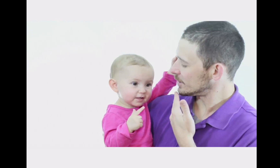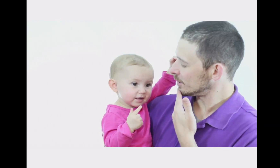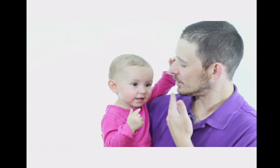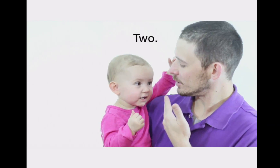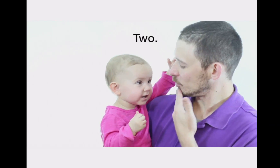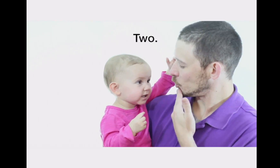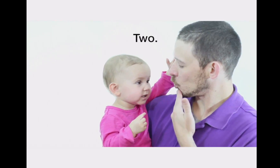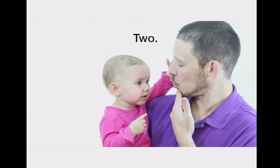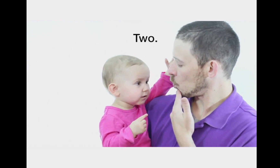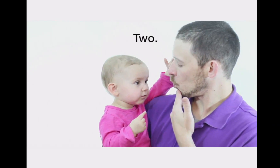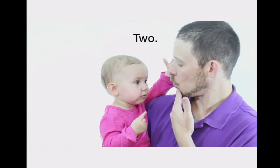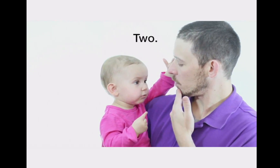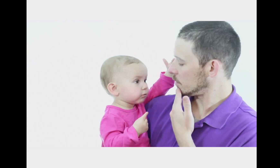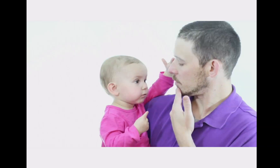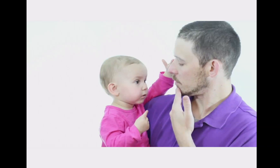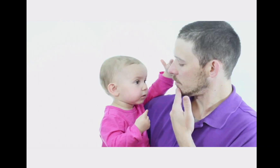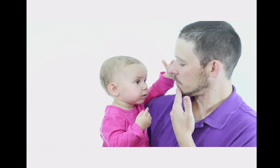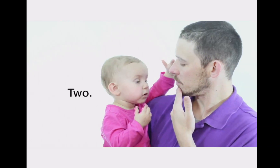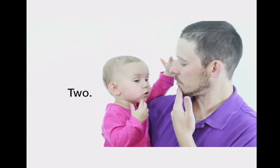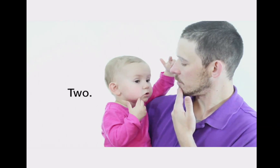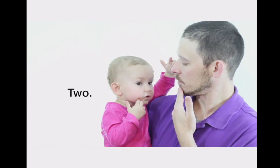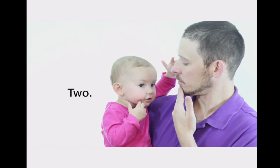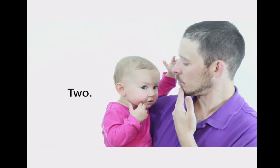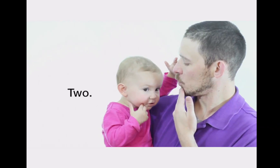[Two.]